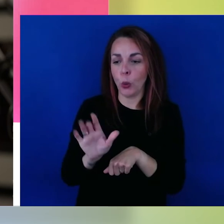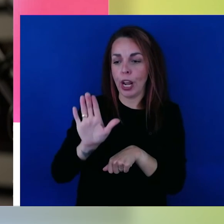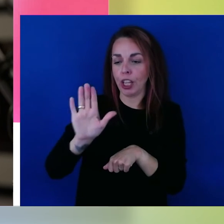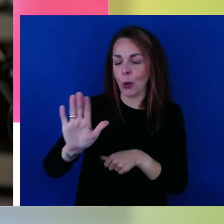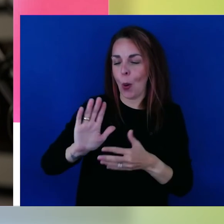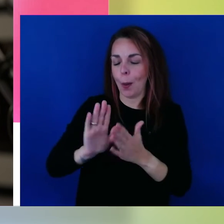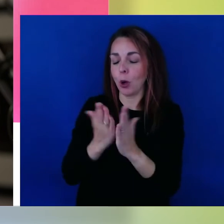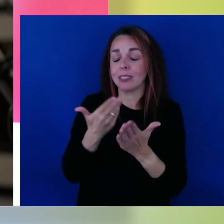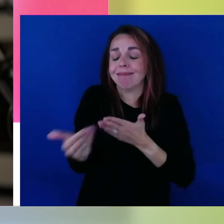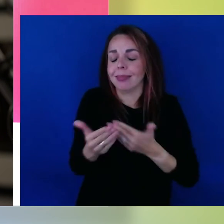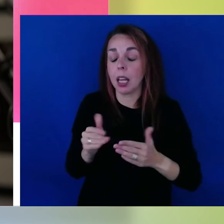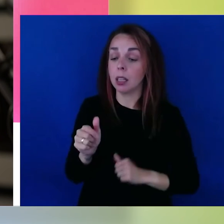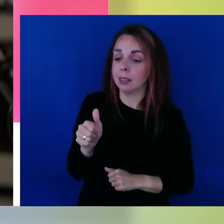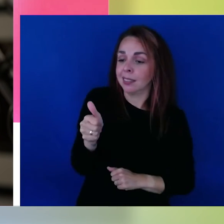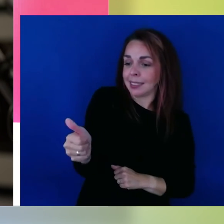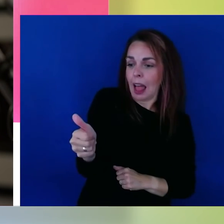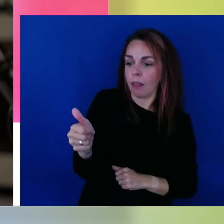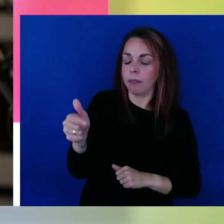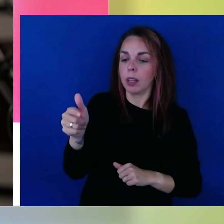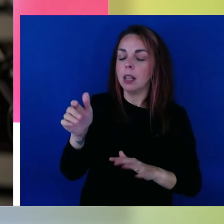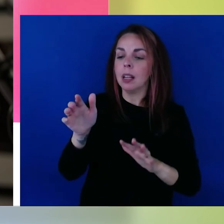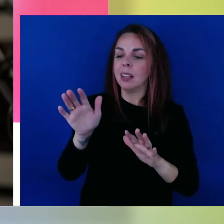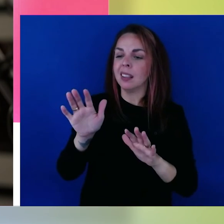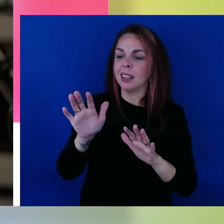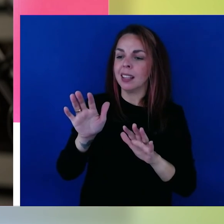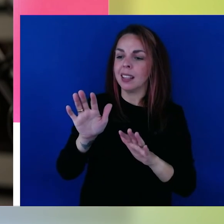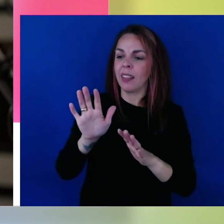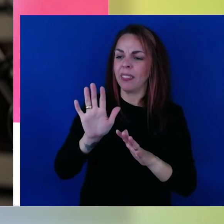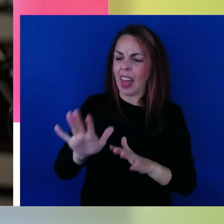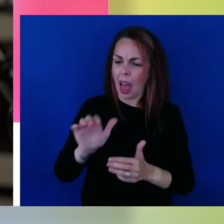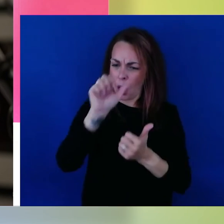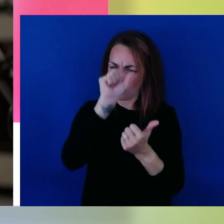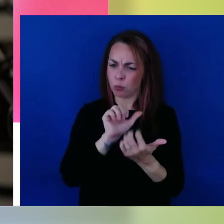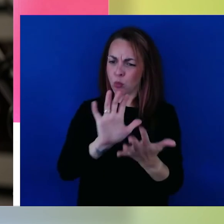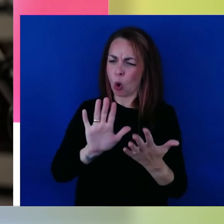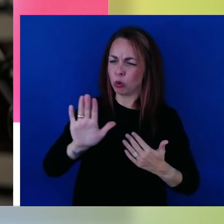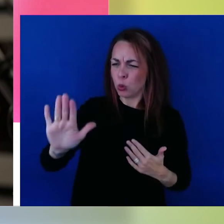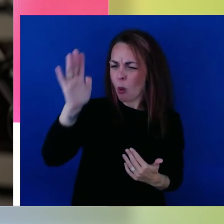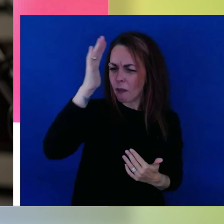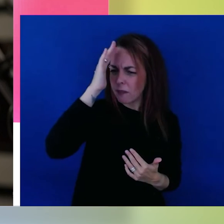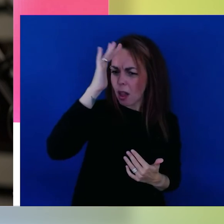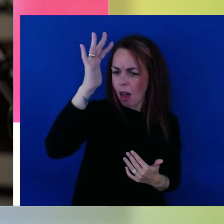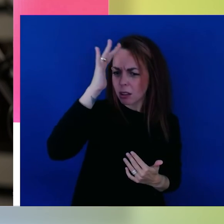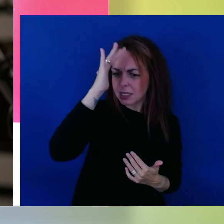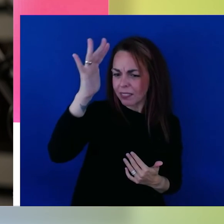How would you encapsulate that approach, that philosophy, and the key influences?